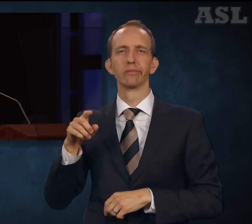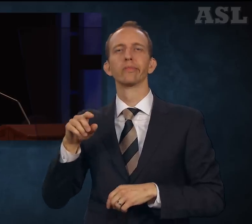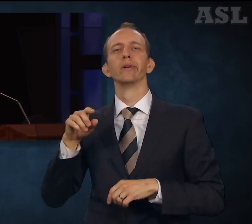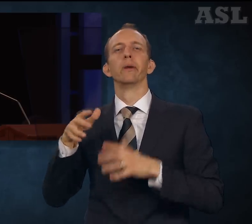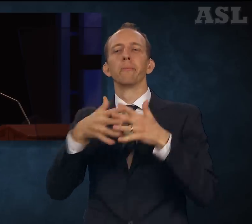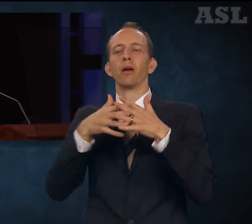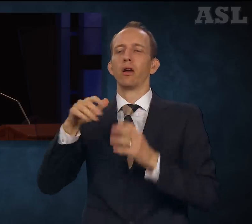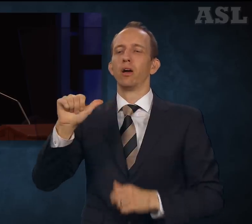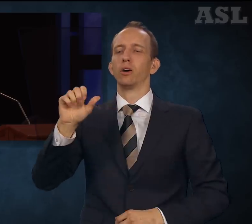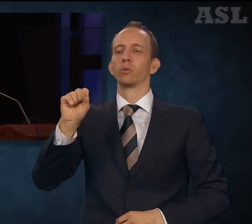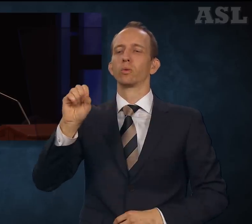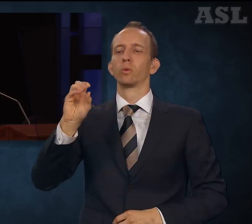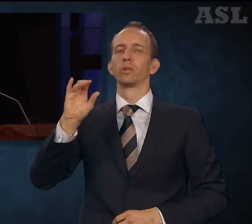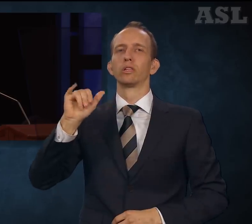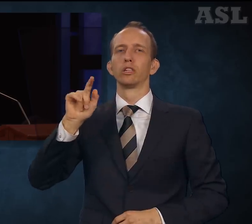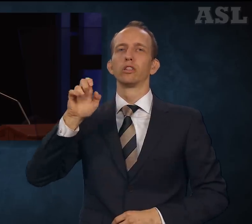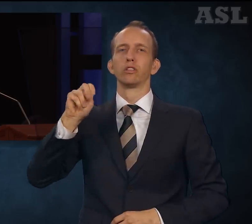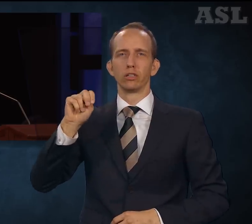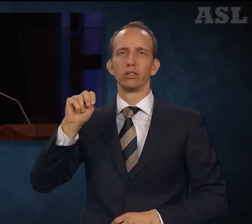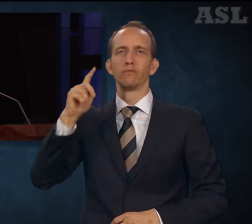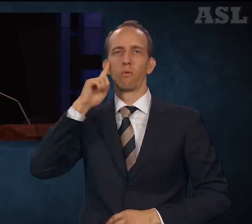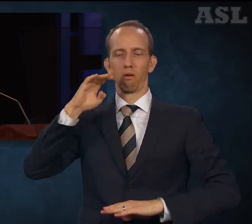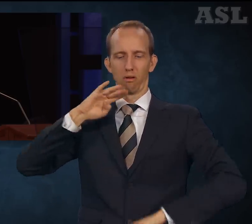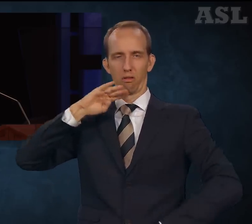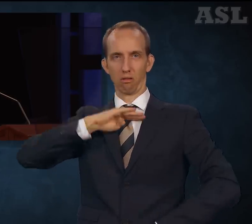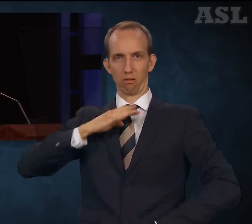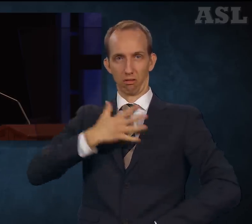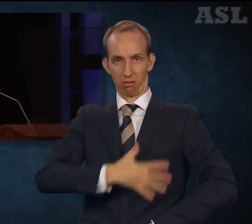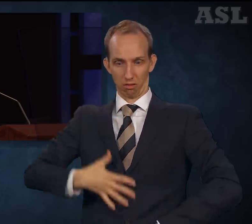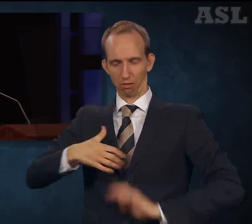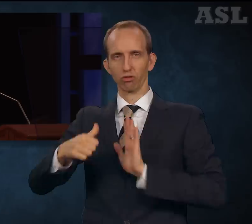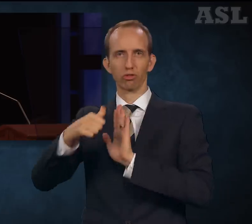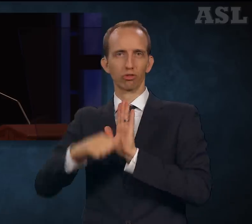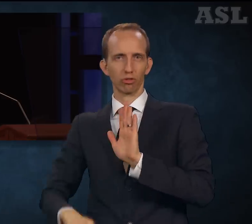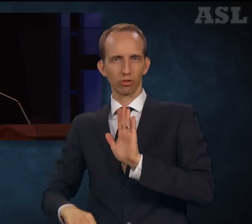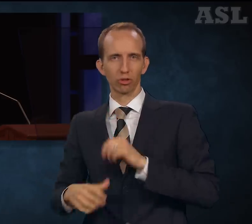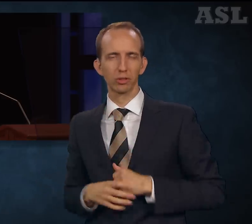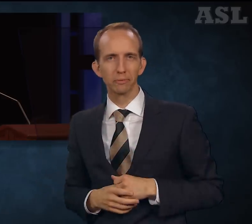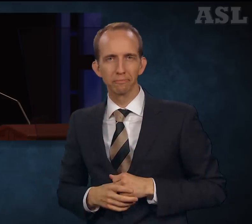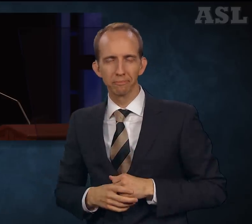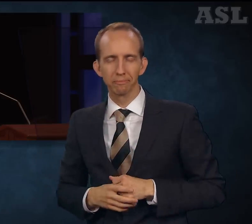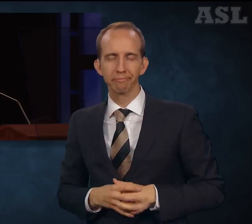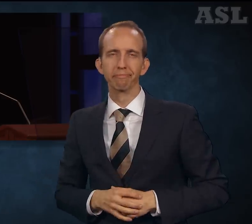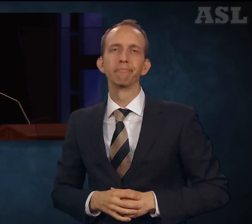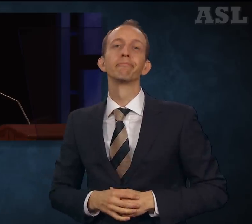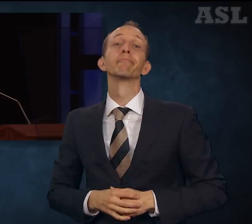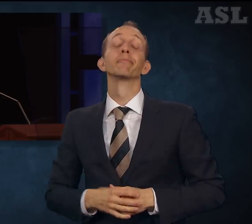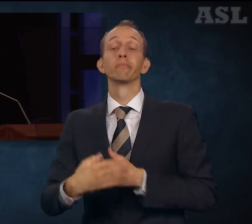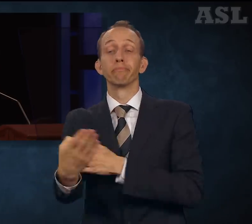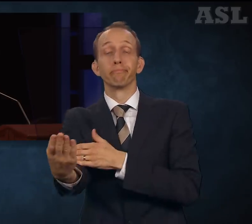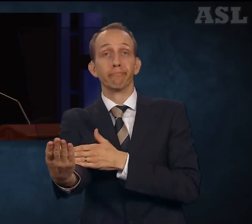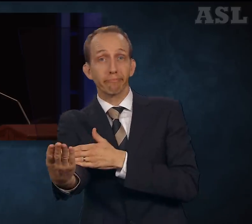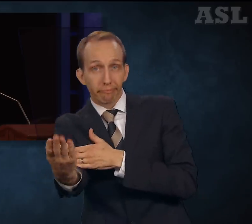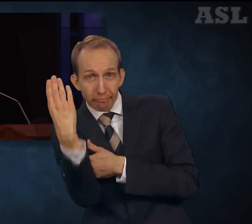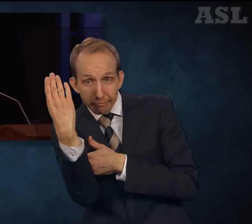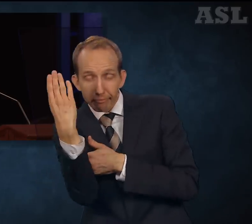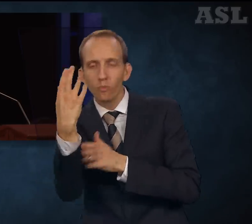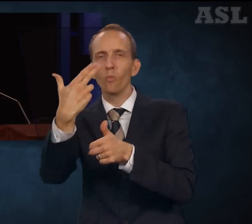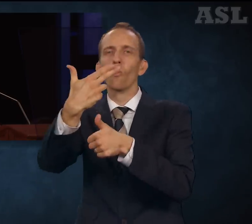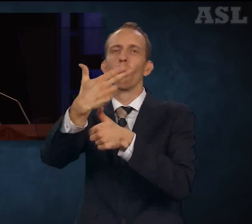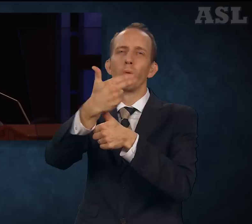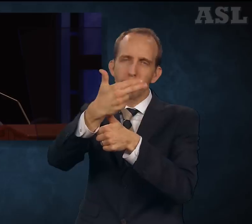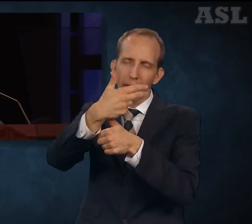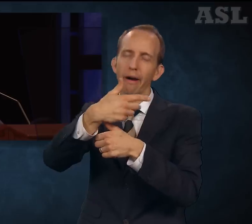OF THE AMERICAN ASSOCIATION